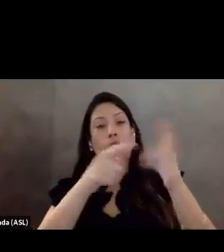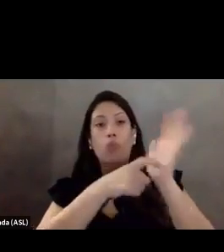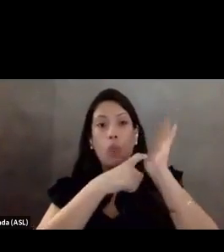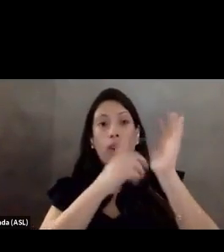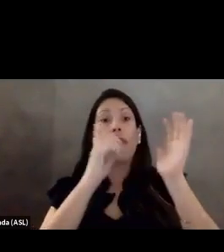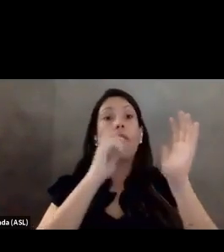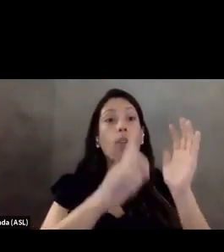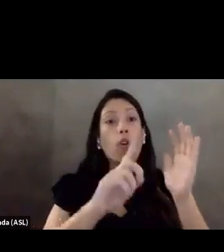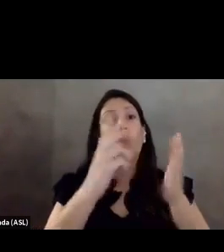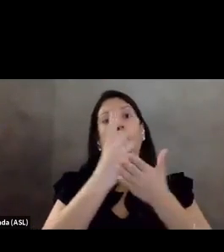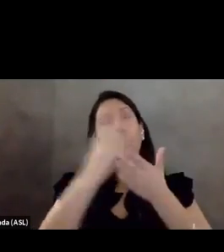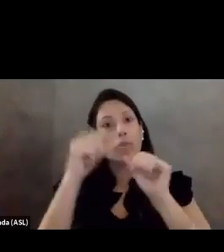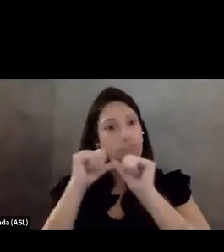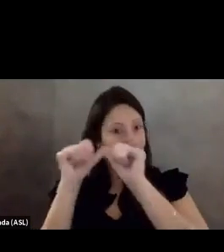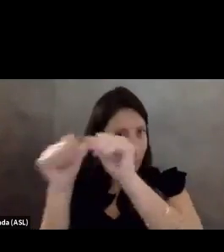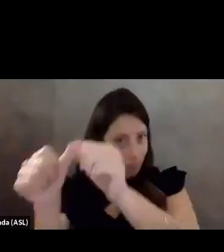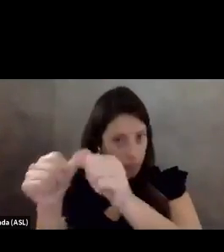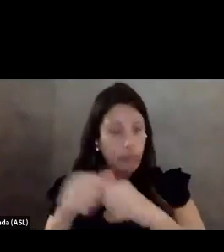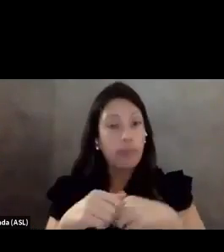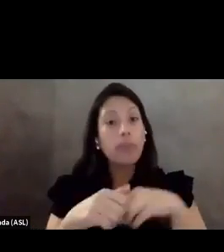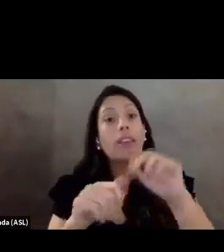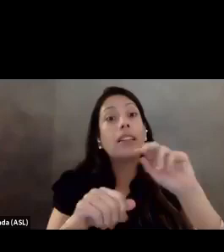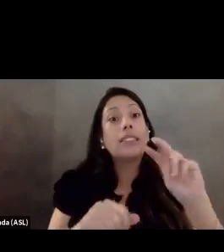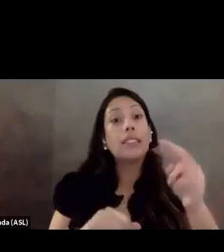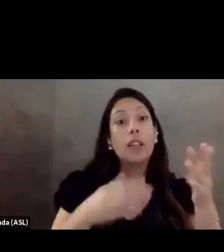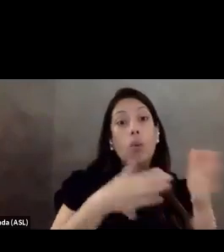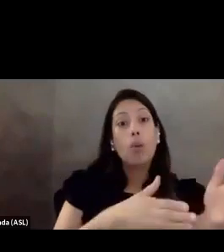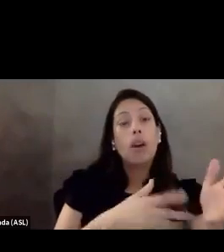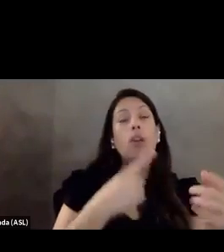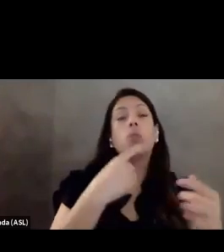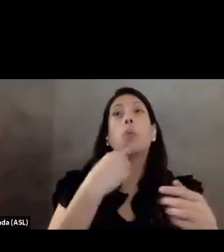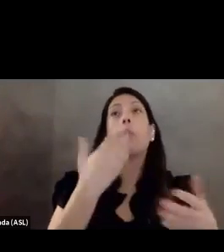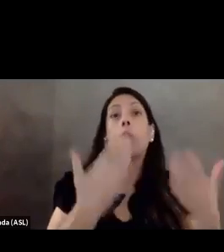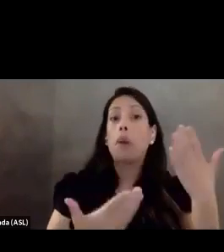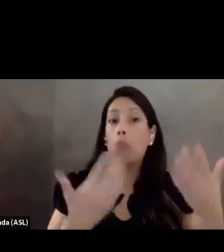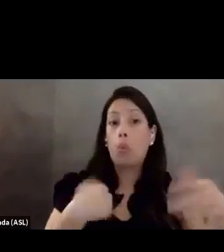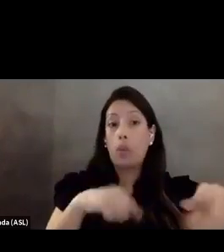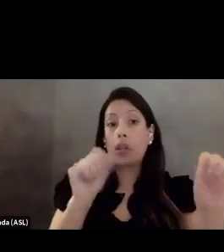The second pathway, one that may be achieved more quickly as